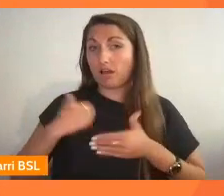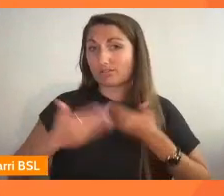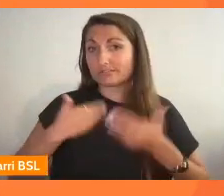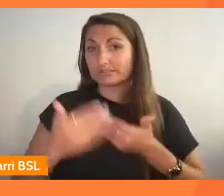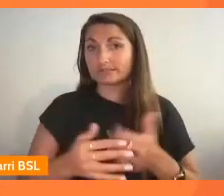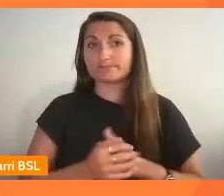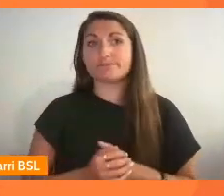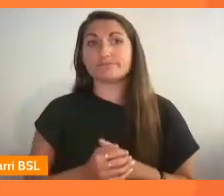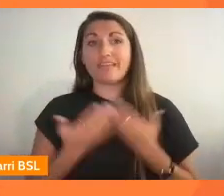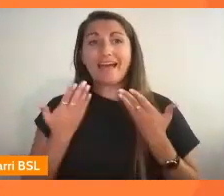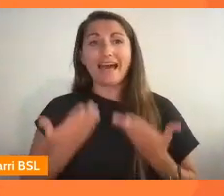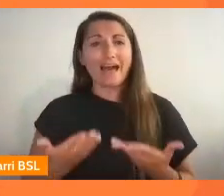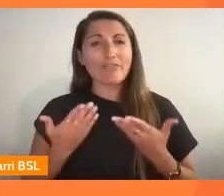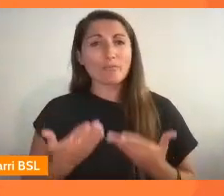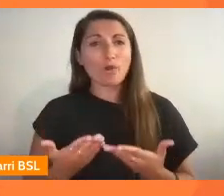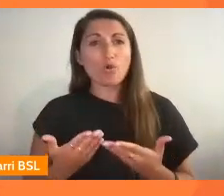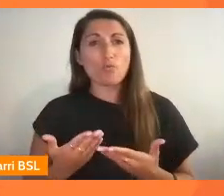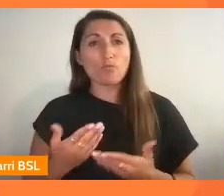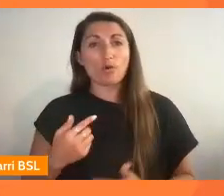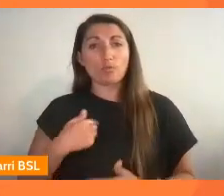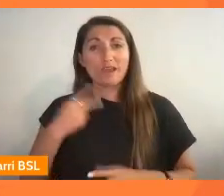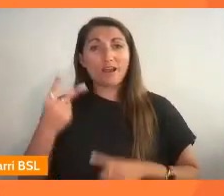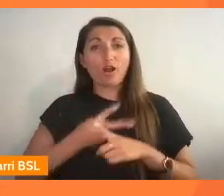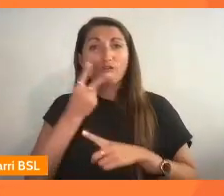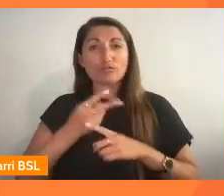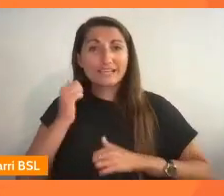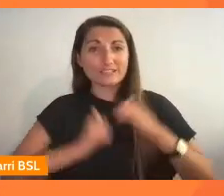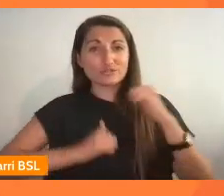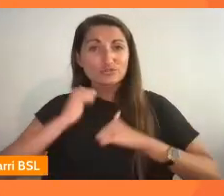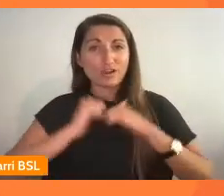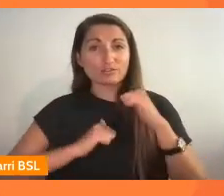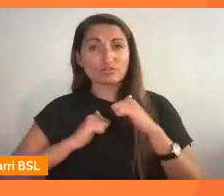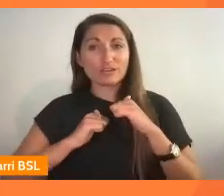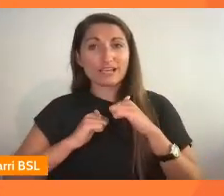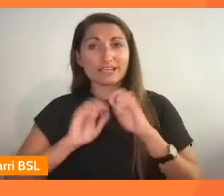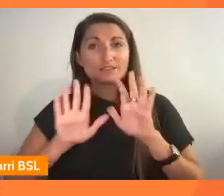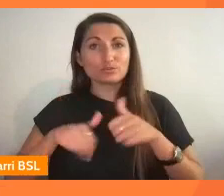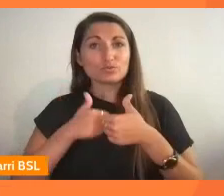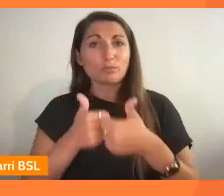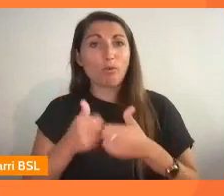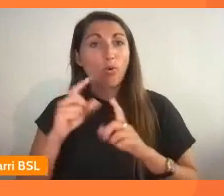We currently are restructuring to support digital practice and many other